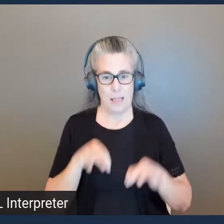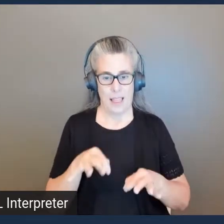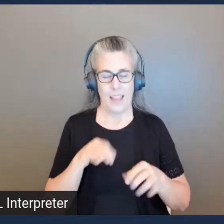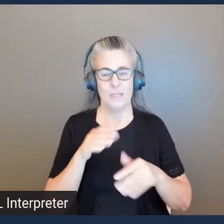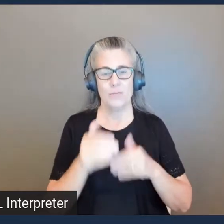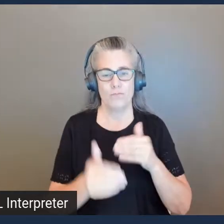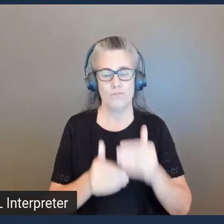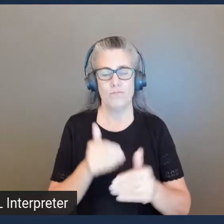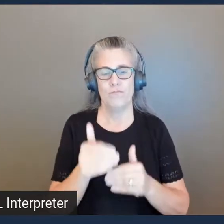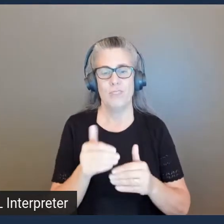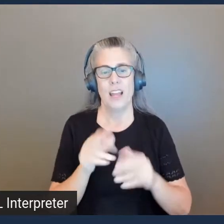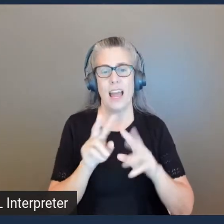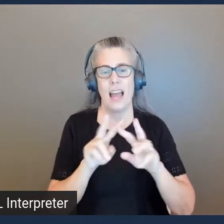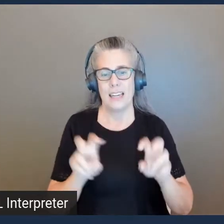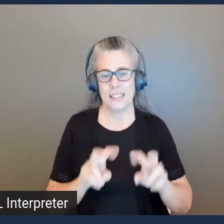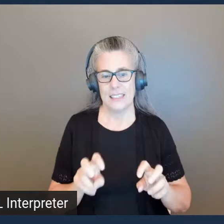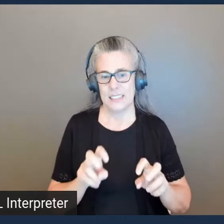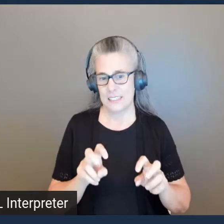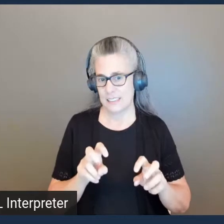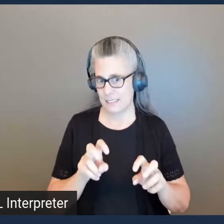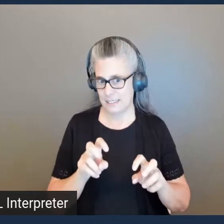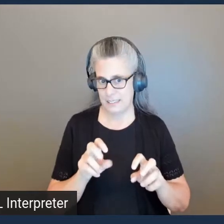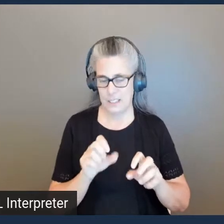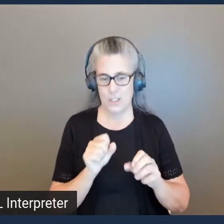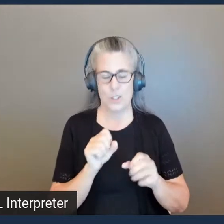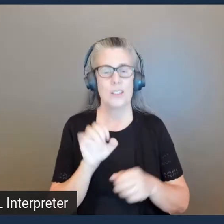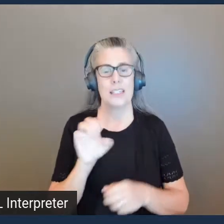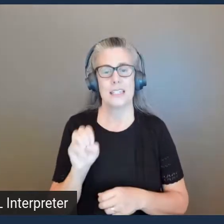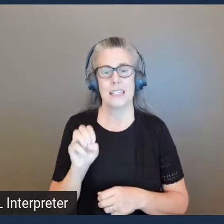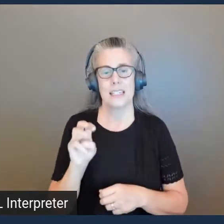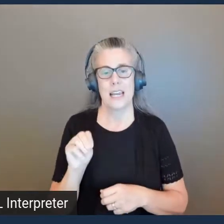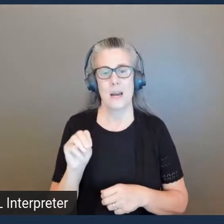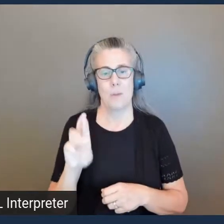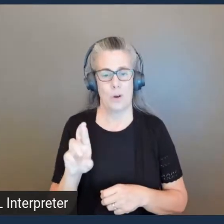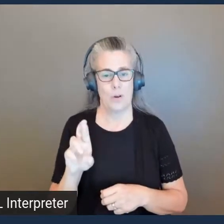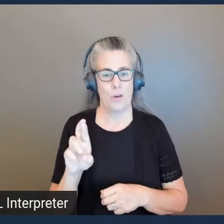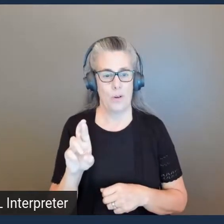Amazon EMR, perform big data analytics,